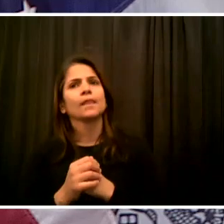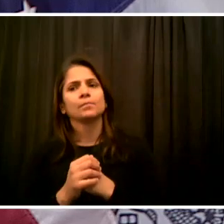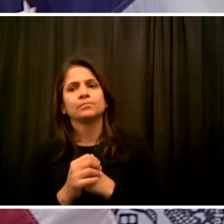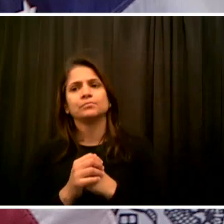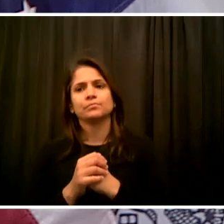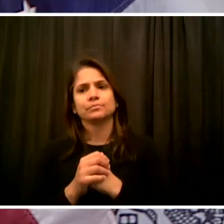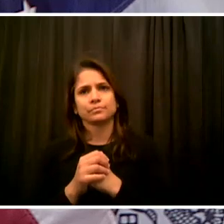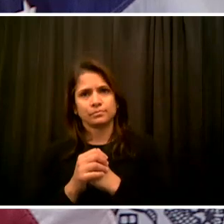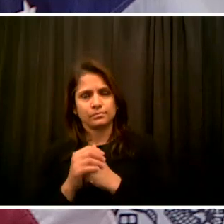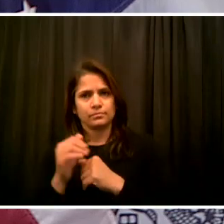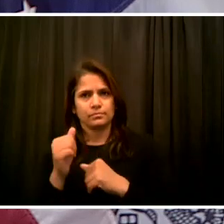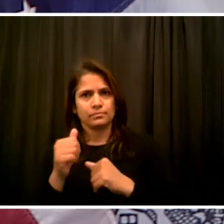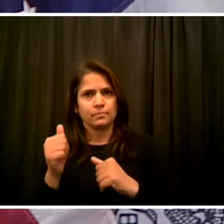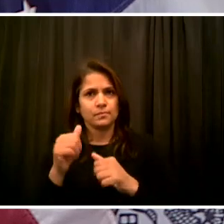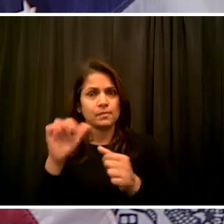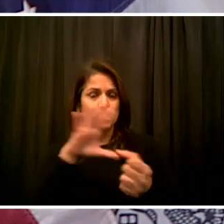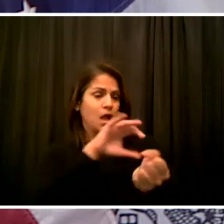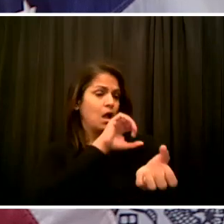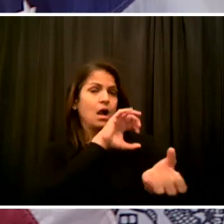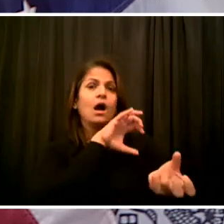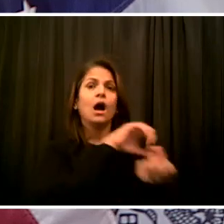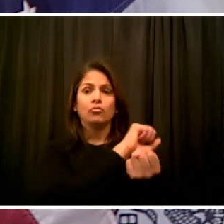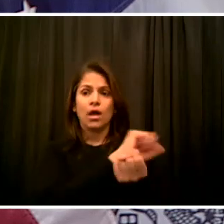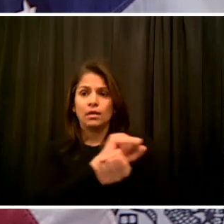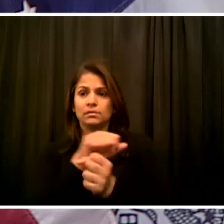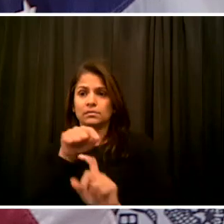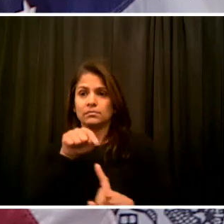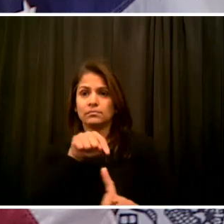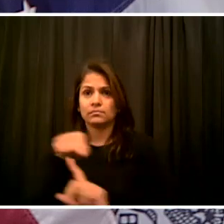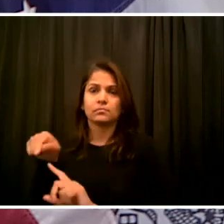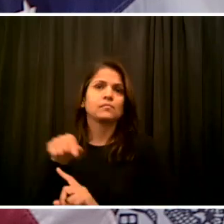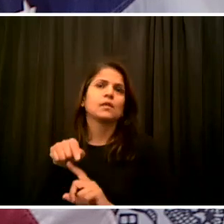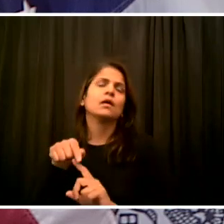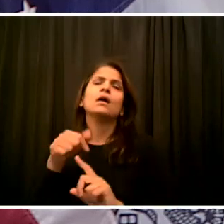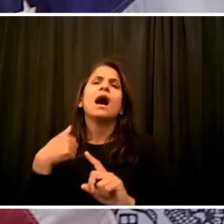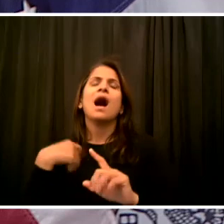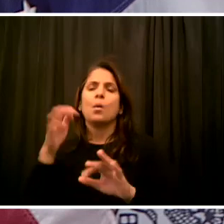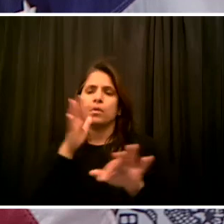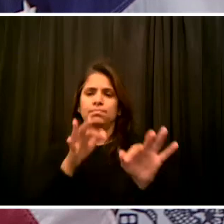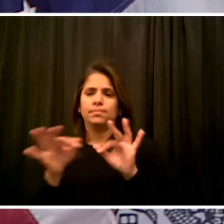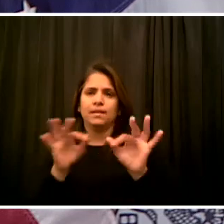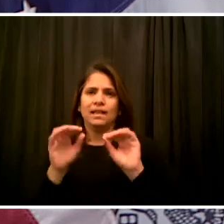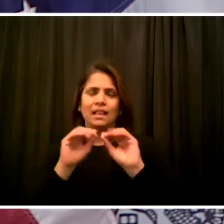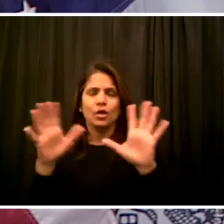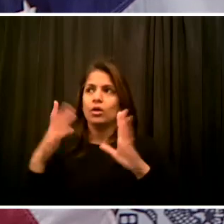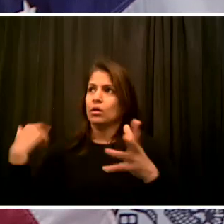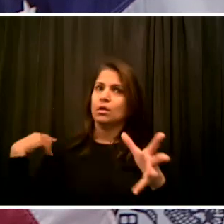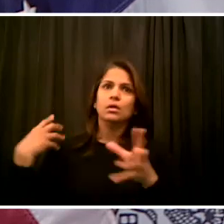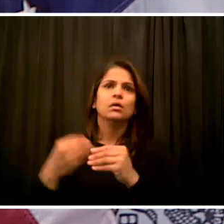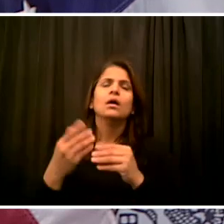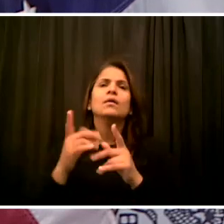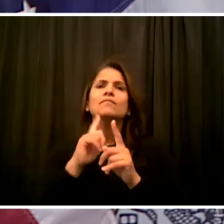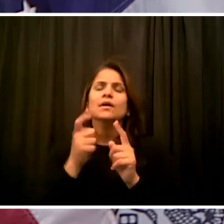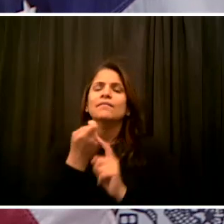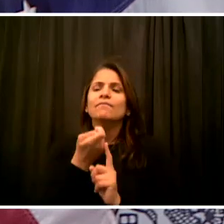ARRESTS, I MEAN, I THINK IT'S BEEN PRETTY CLEAR ON THAT. THERE RLLEAY